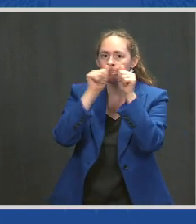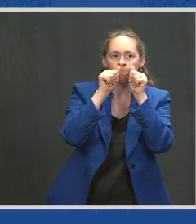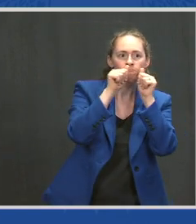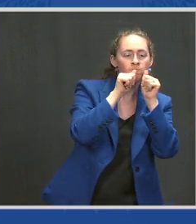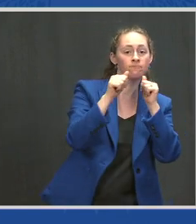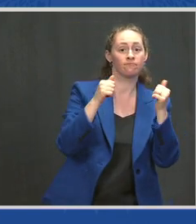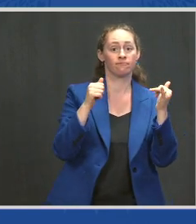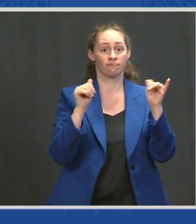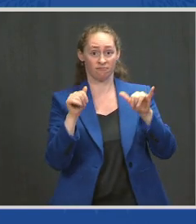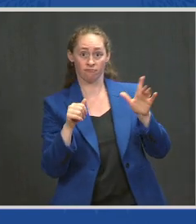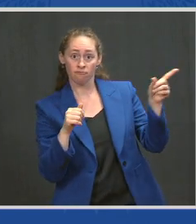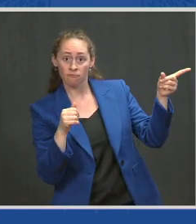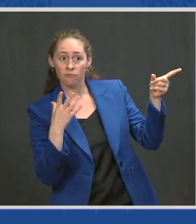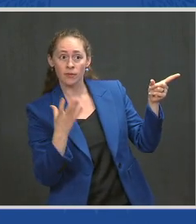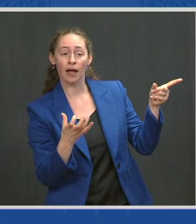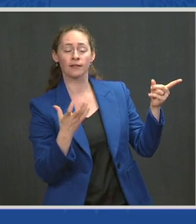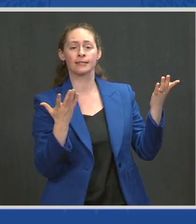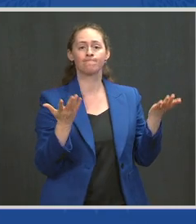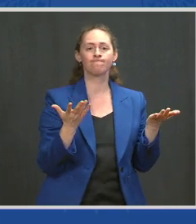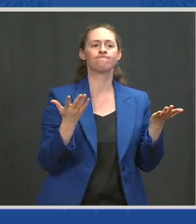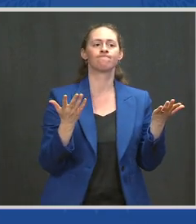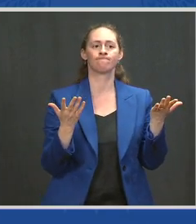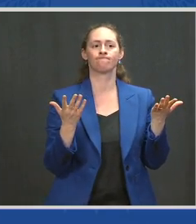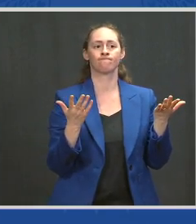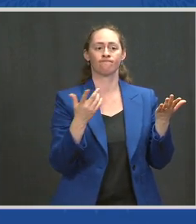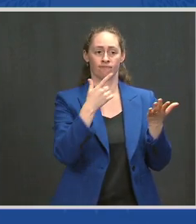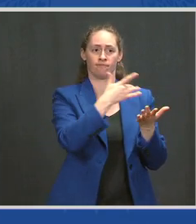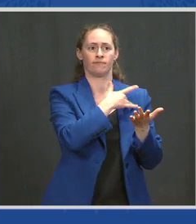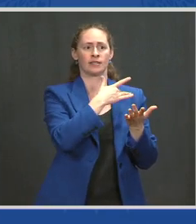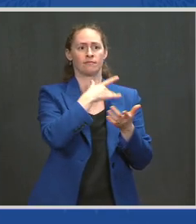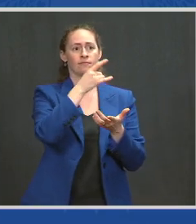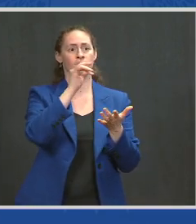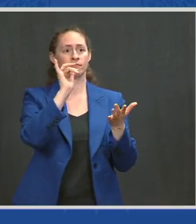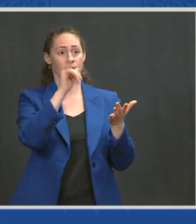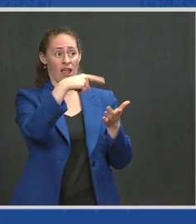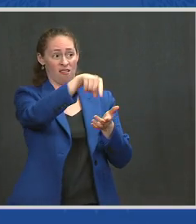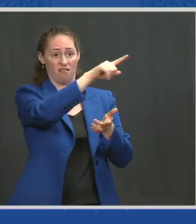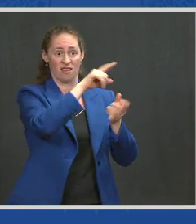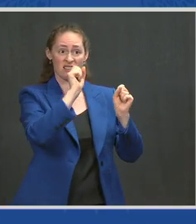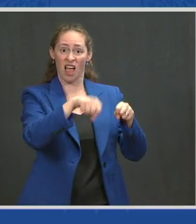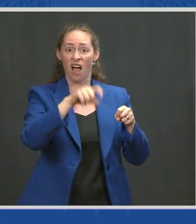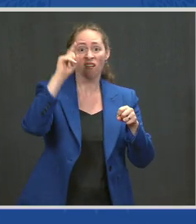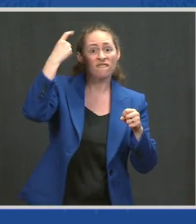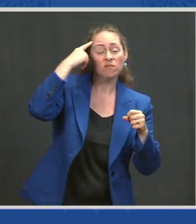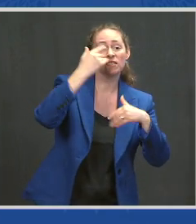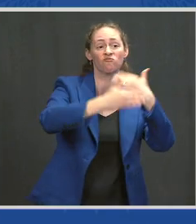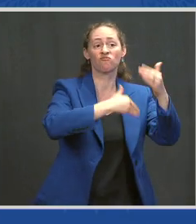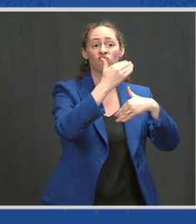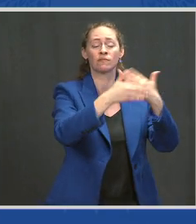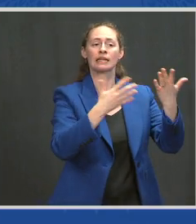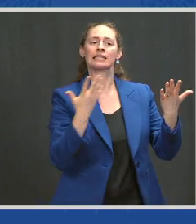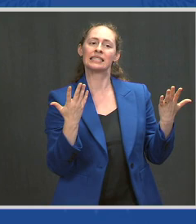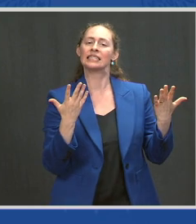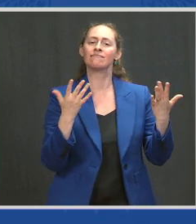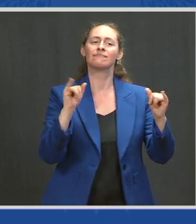is the right of government to do what it does; it's a very different approach.